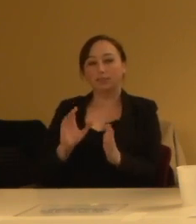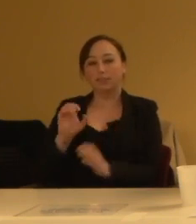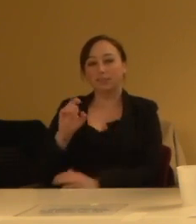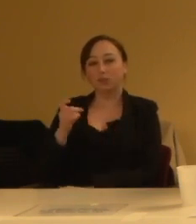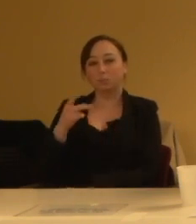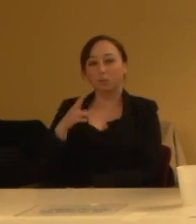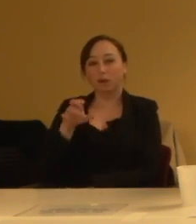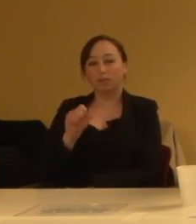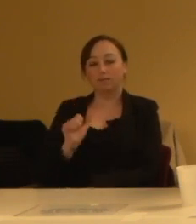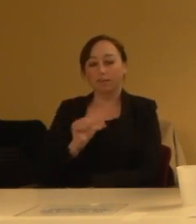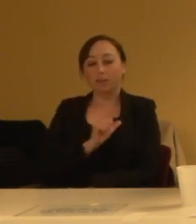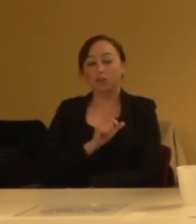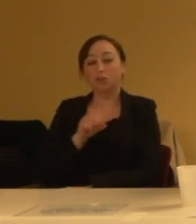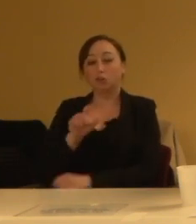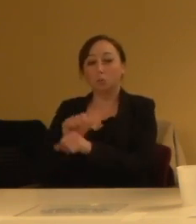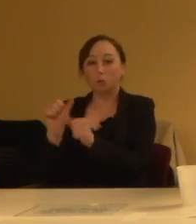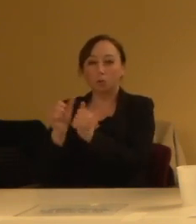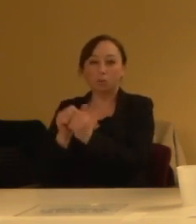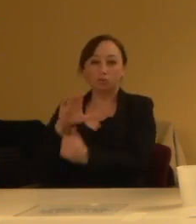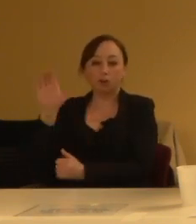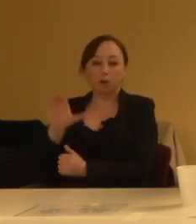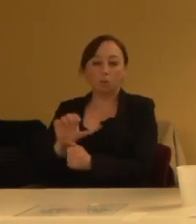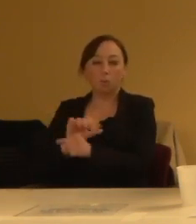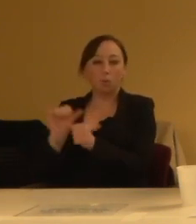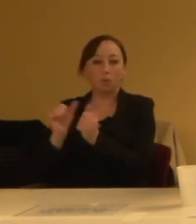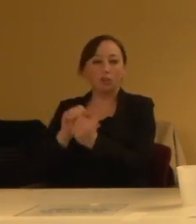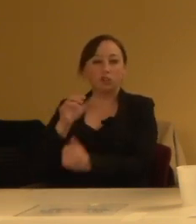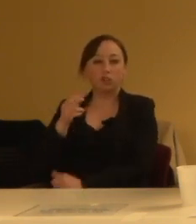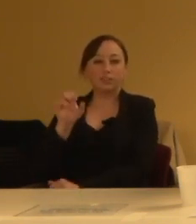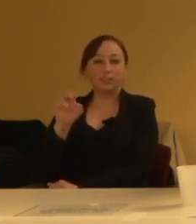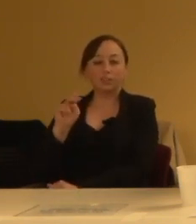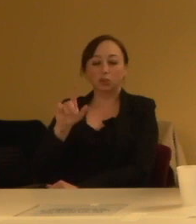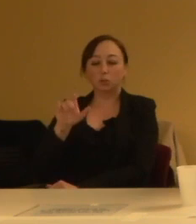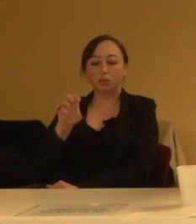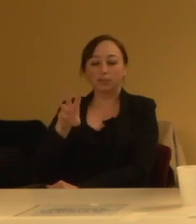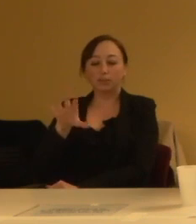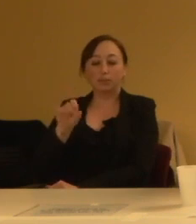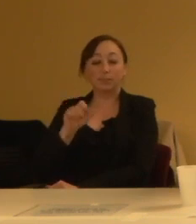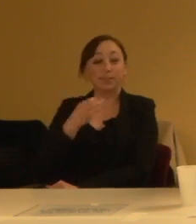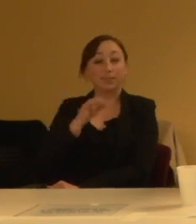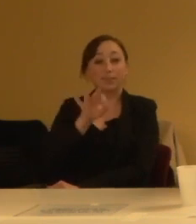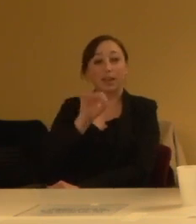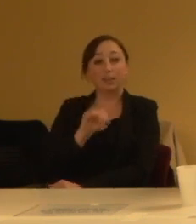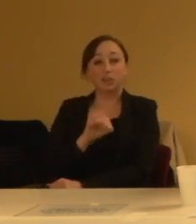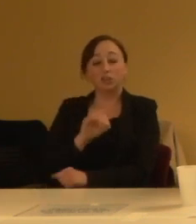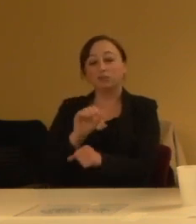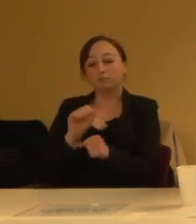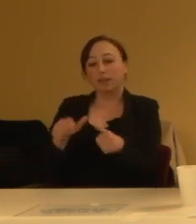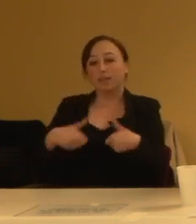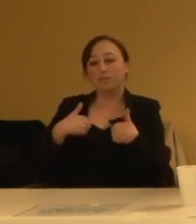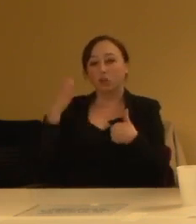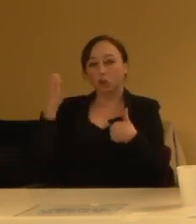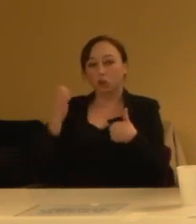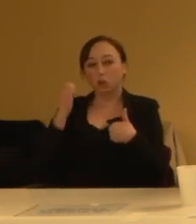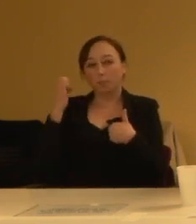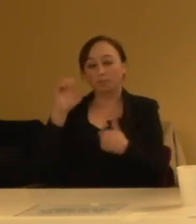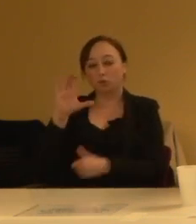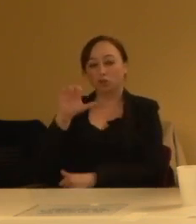Chicago, working with Jason Lewis. In the 1990s she lived in Prague, the Czech Republic, was a member of Misery Loves Company at